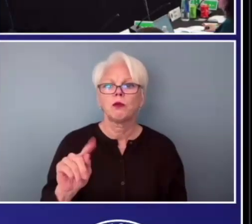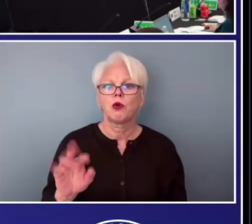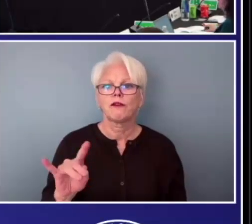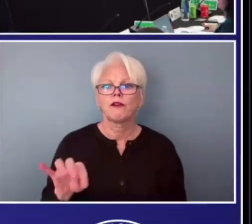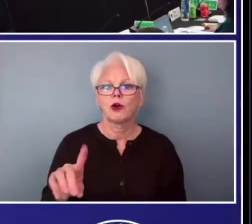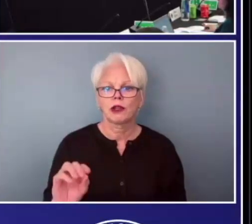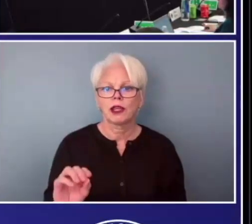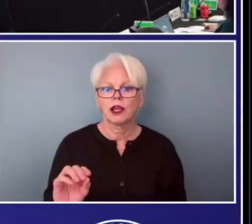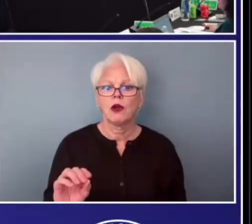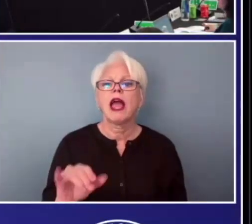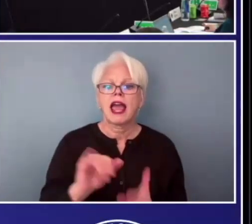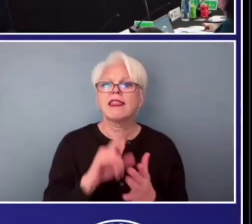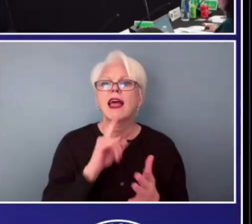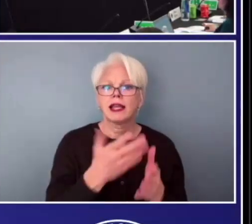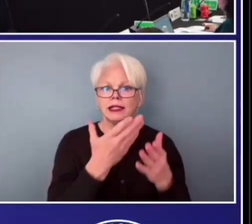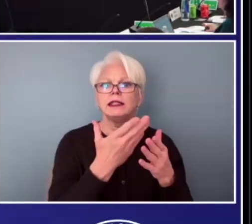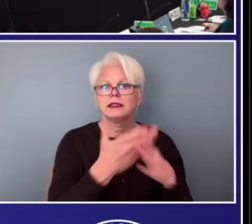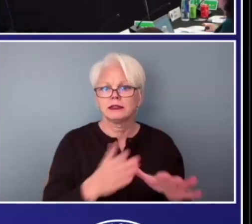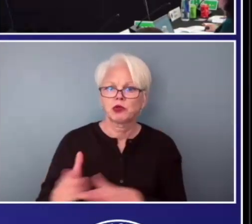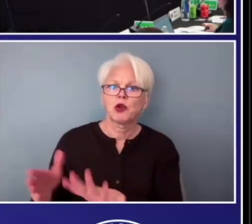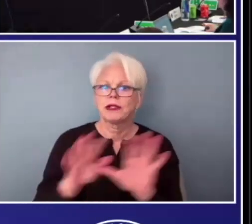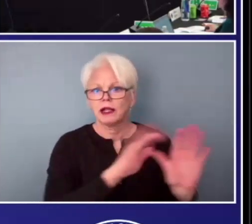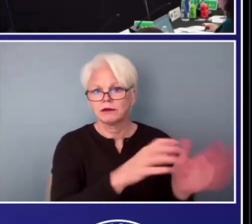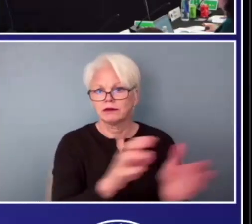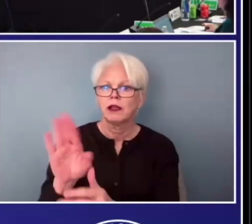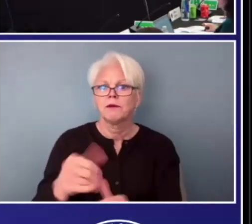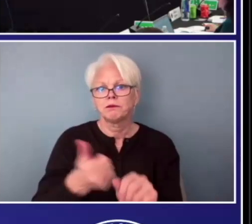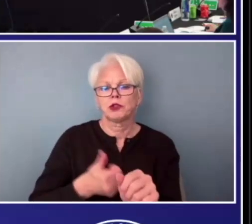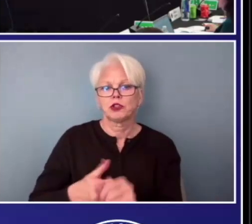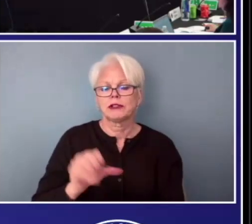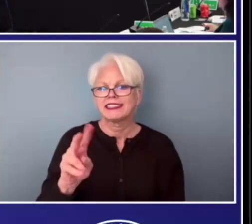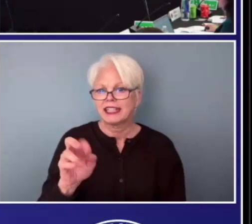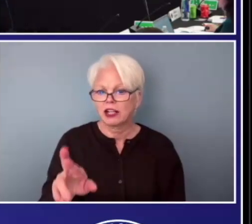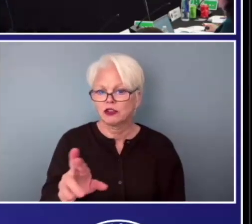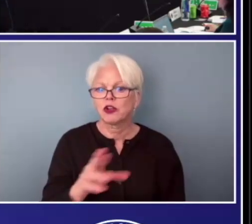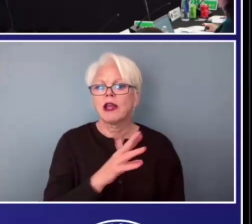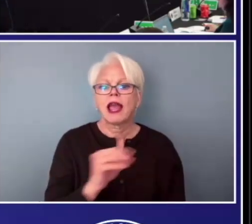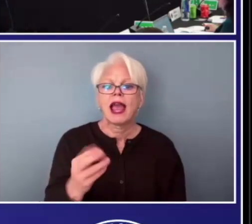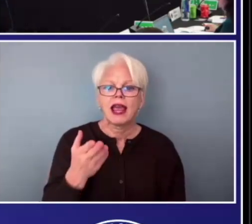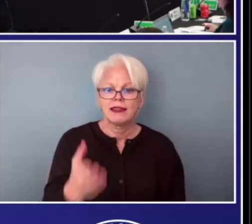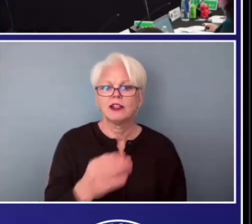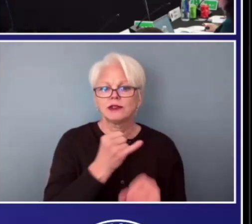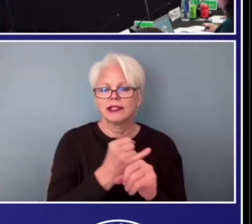disaggregated by sector. And there's institutional-level data in there. Separately in the college scorecard